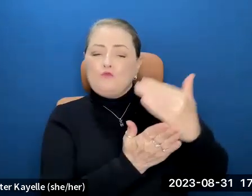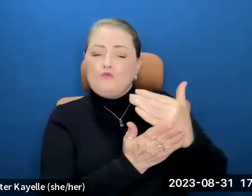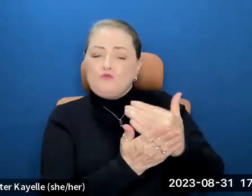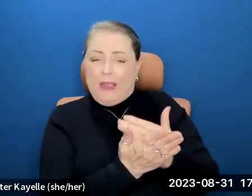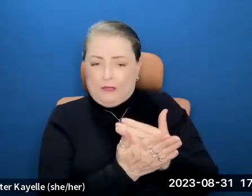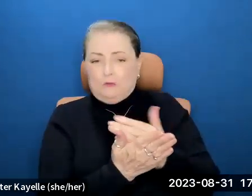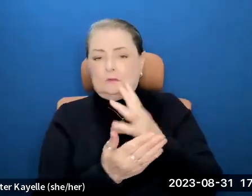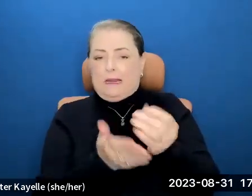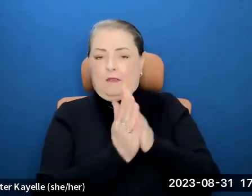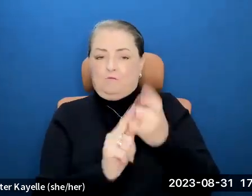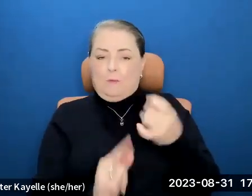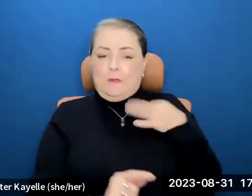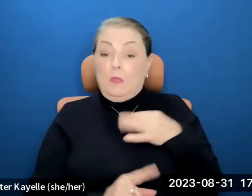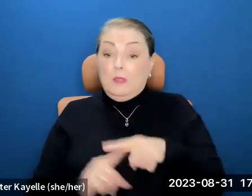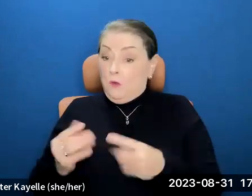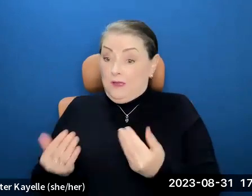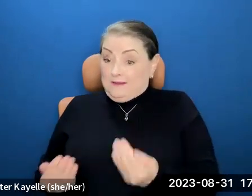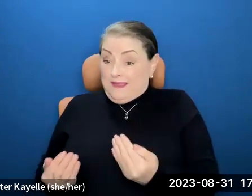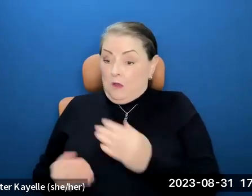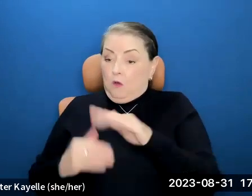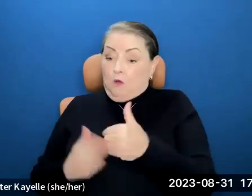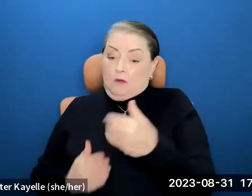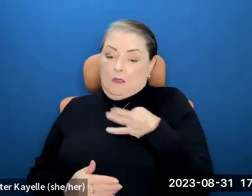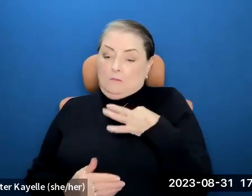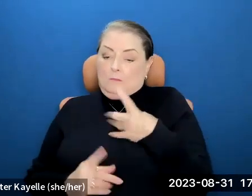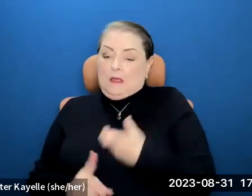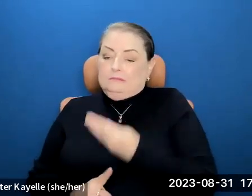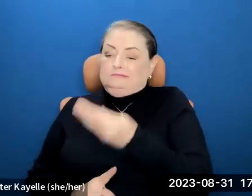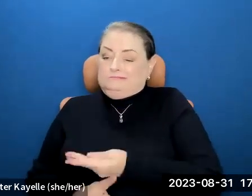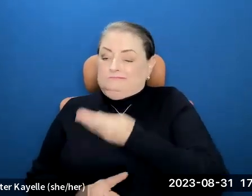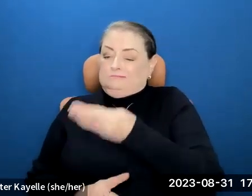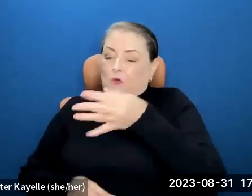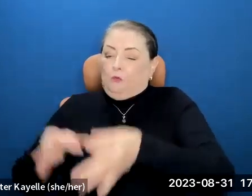than the current process where all applicants must turn in court documents before we review